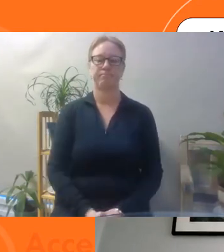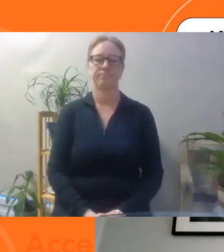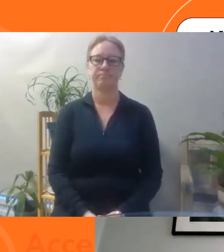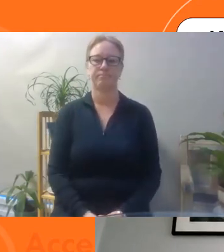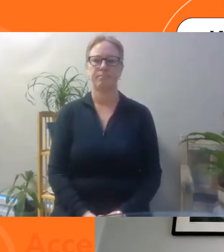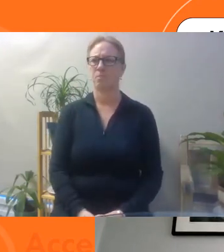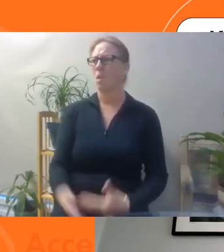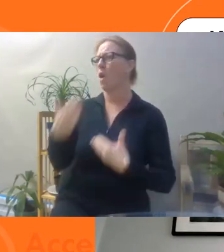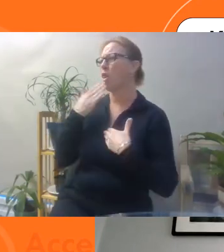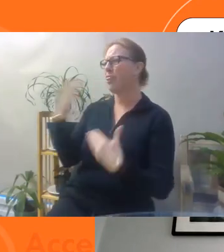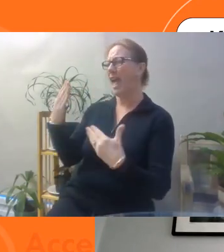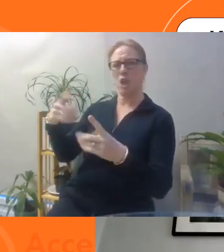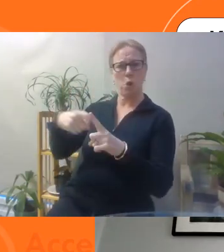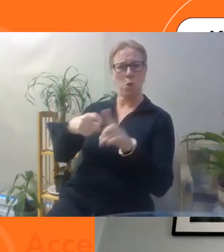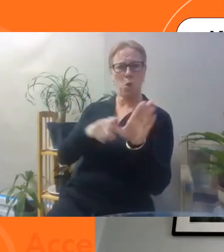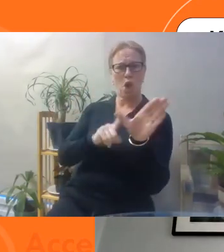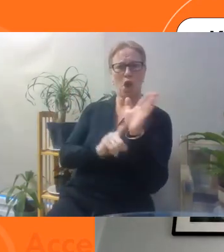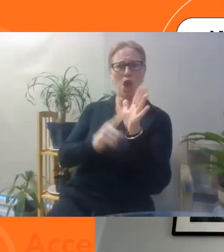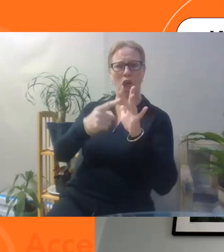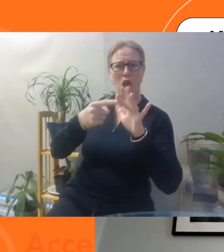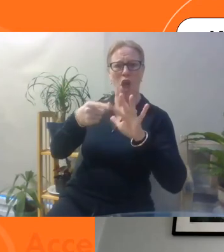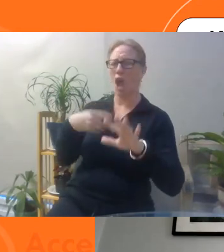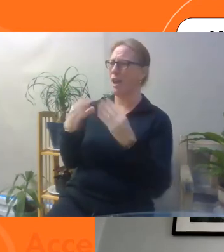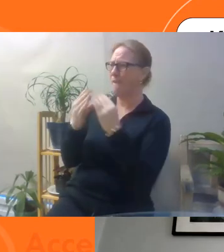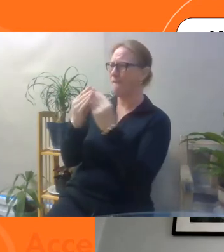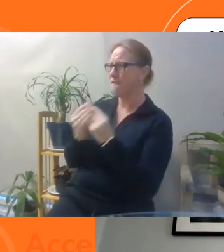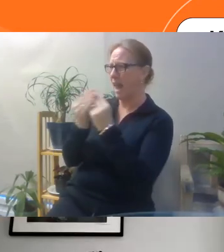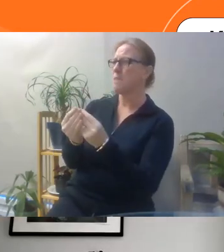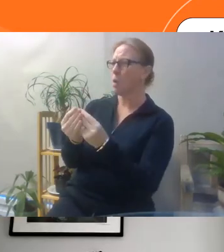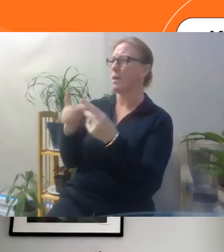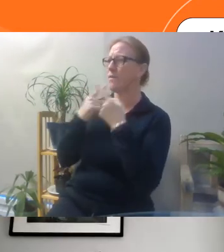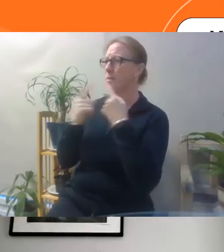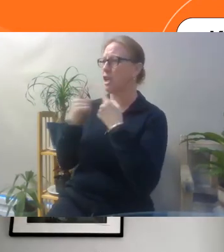so much, Kylie, for sharing such valuable insights. Our next presenter